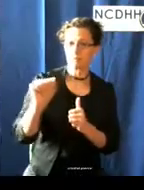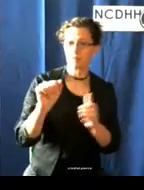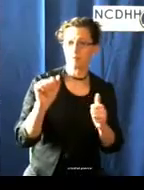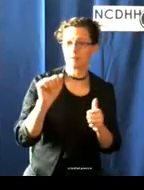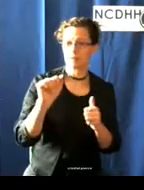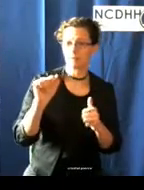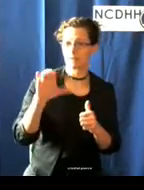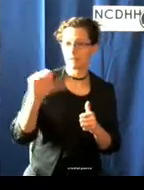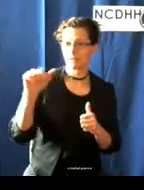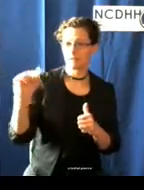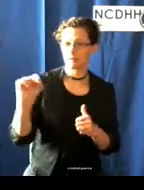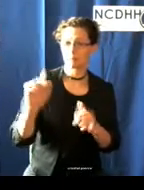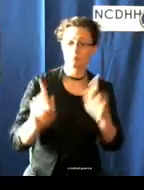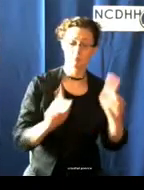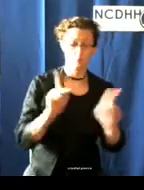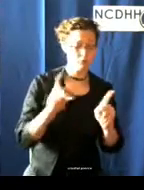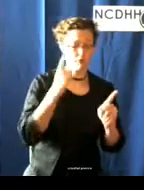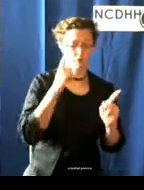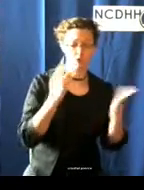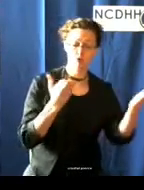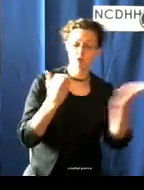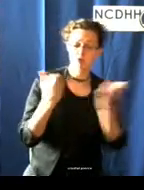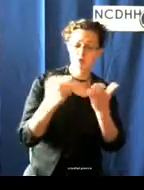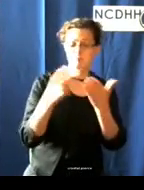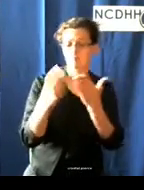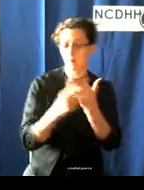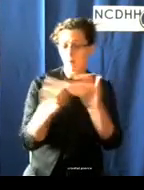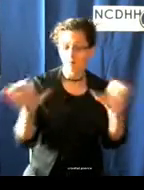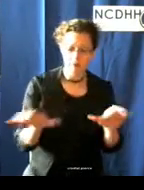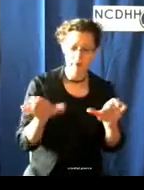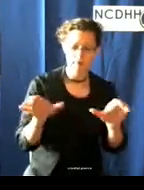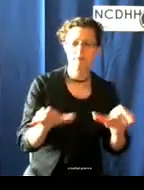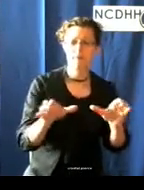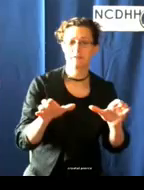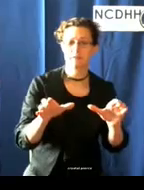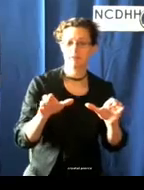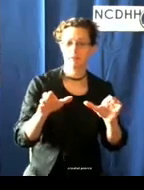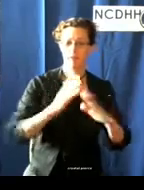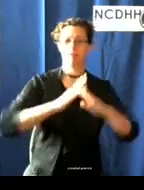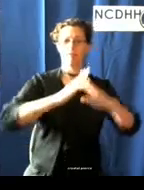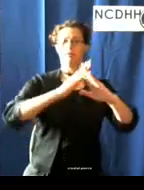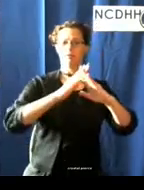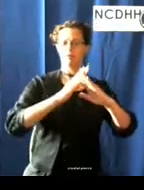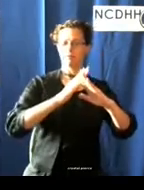OF SERVICES PROGRAMS OR ACTIVITIES OF A GOVERNMENTAL ENTITY OR A PUBLIC ENTITY